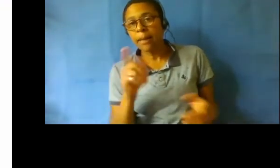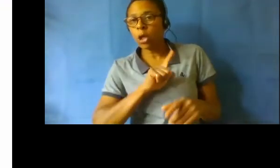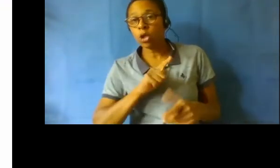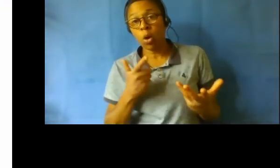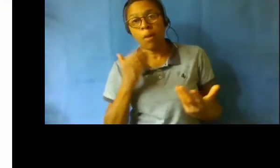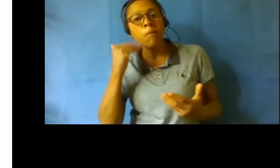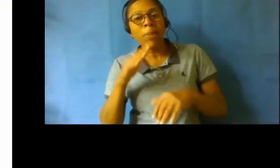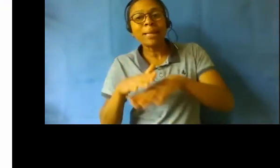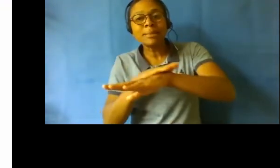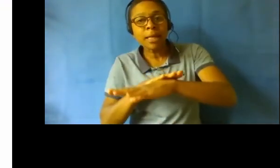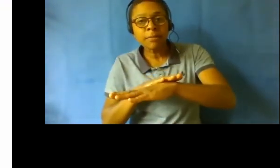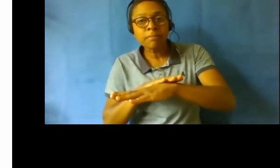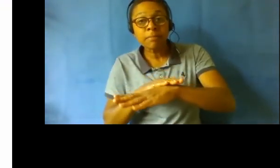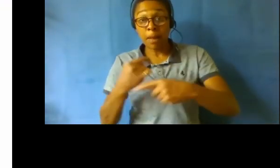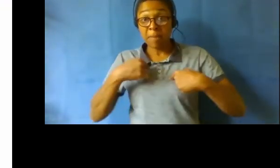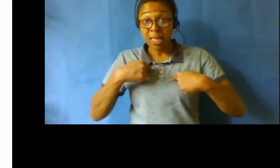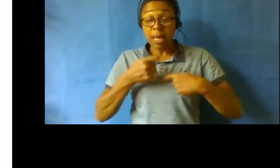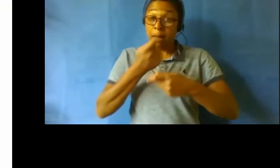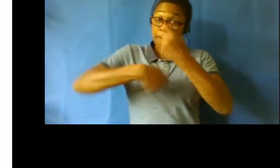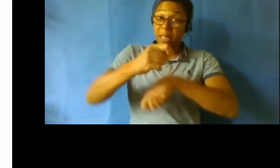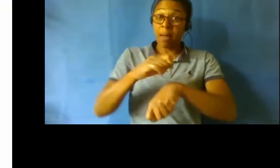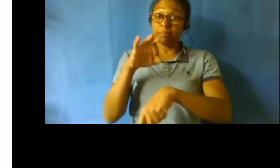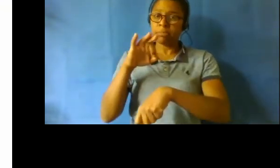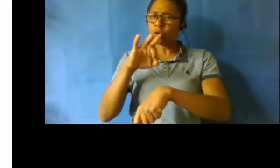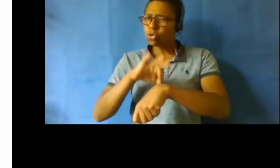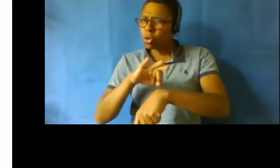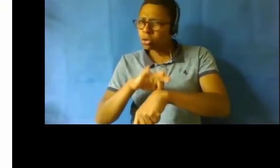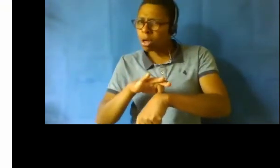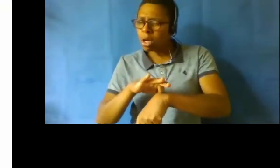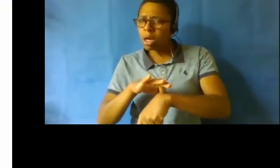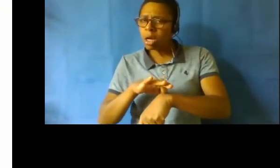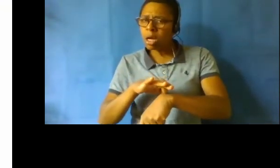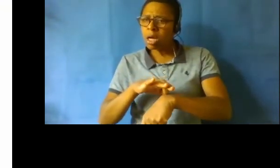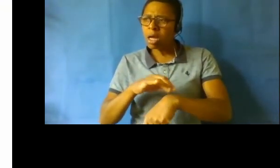doctor hasn't changed a thing I asked my parents why did you send me to medical school if you don't believe a thing I say